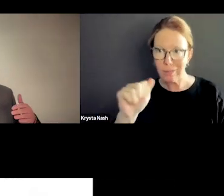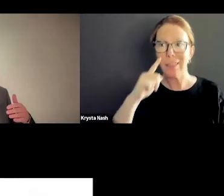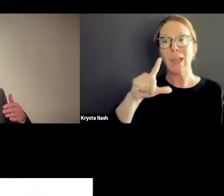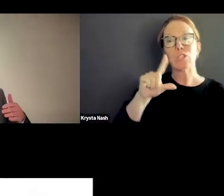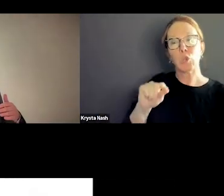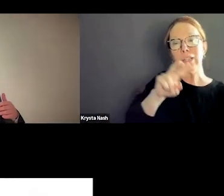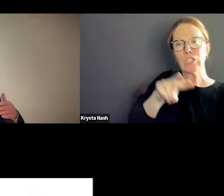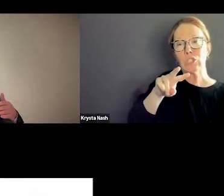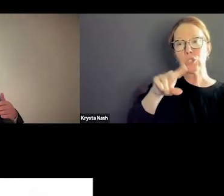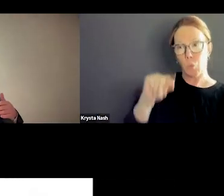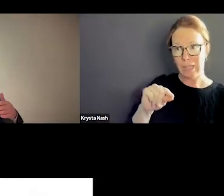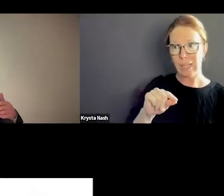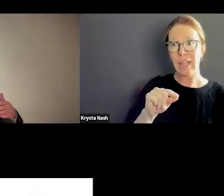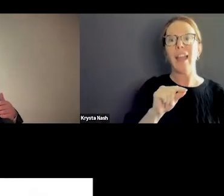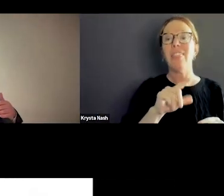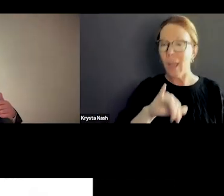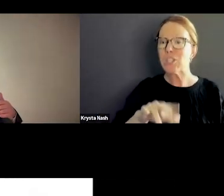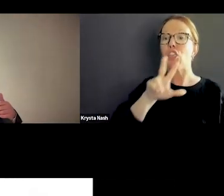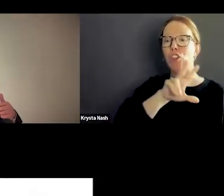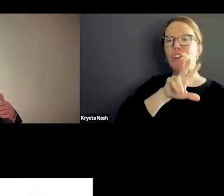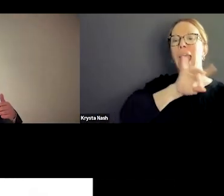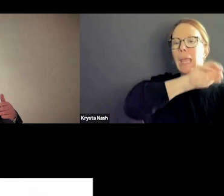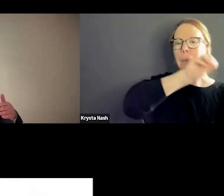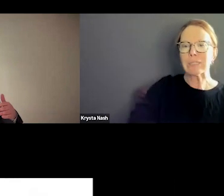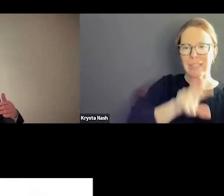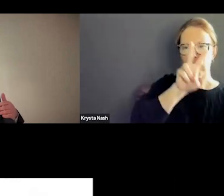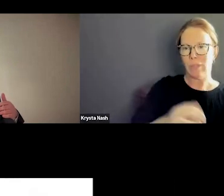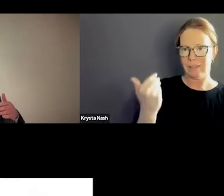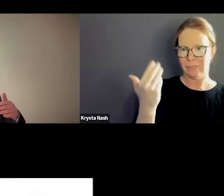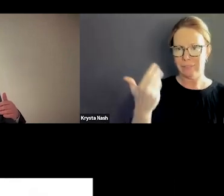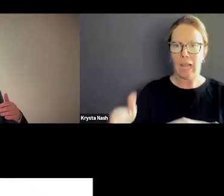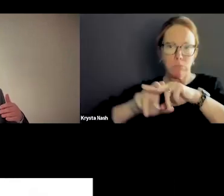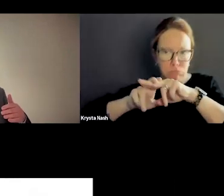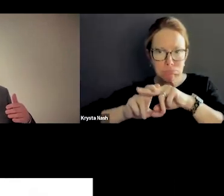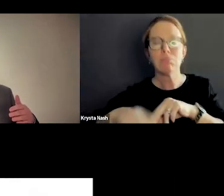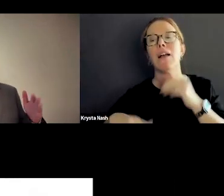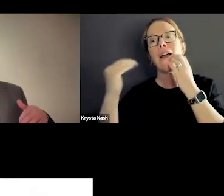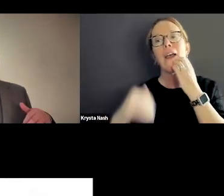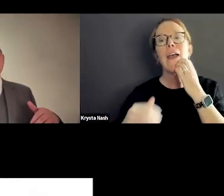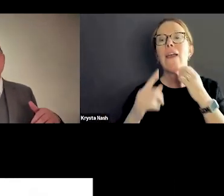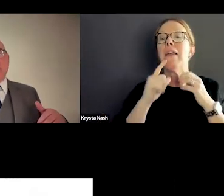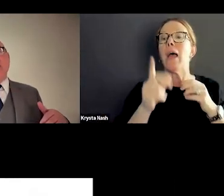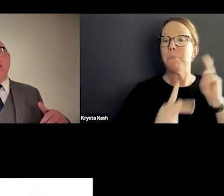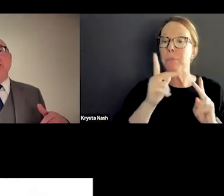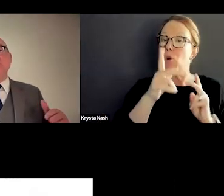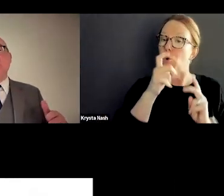that was up compared to 38% back in 2015. And if we look at individuals who are not in, college